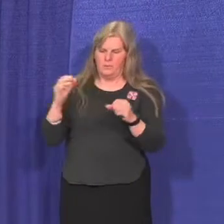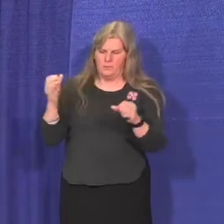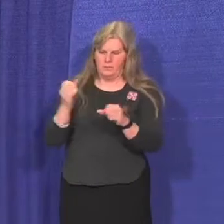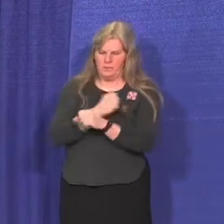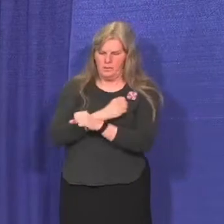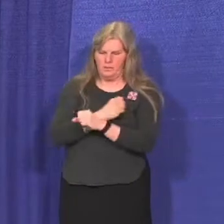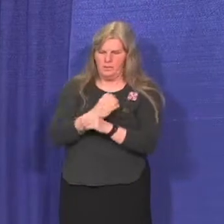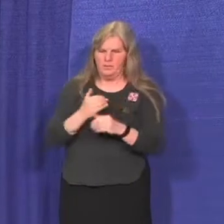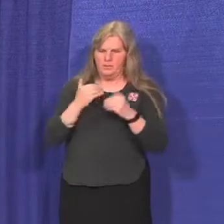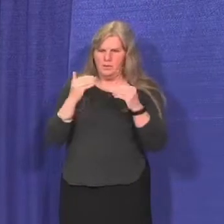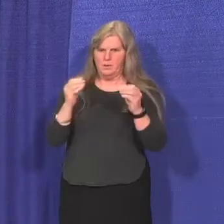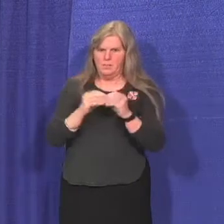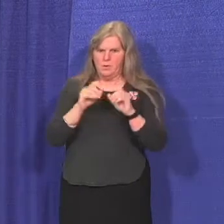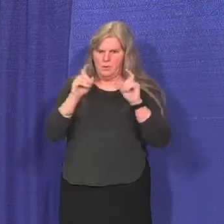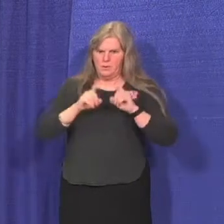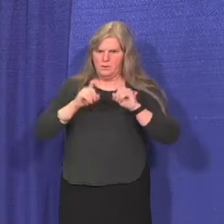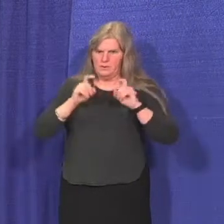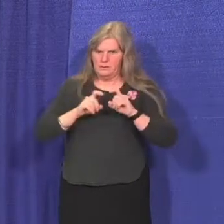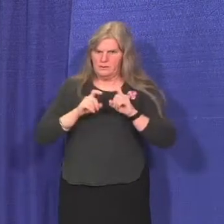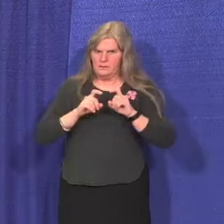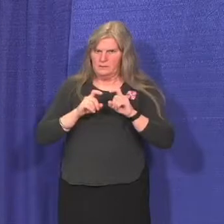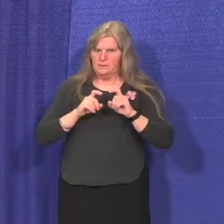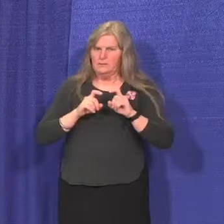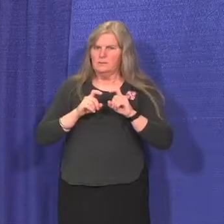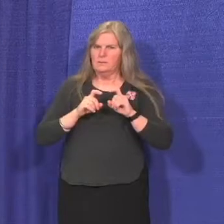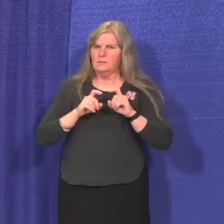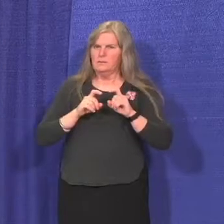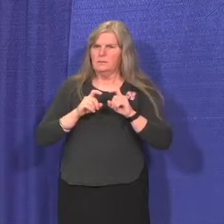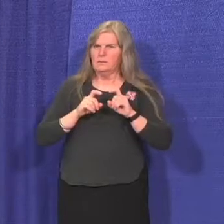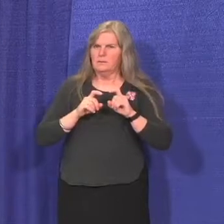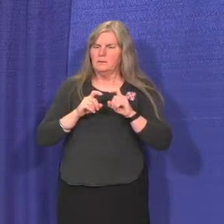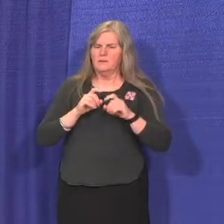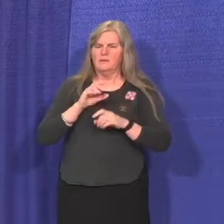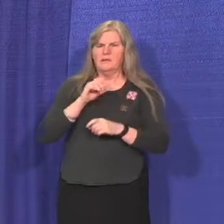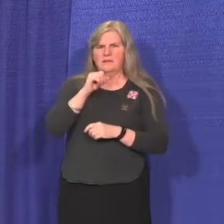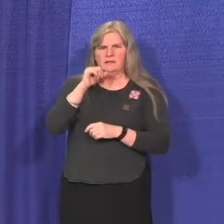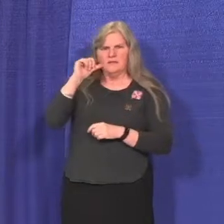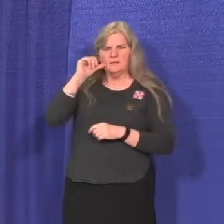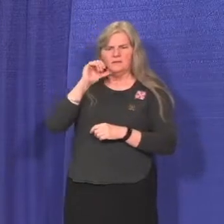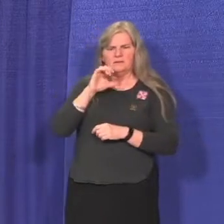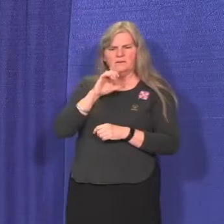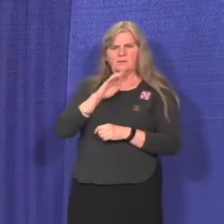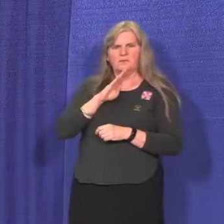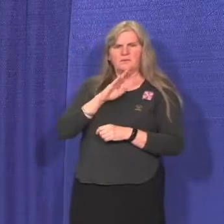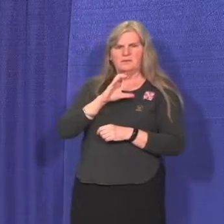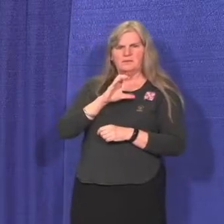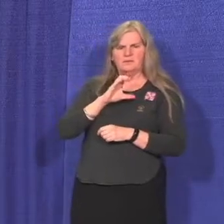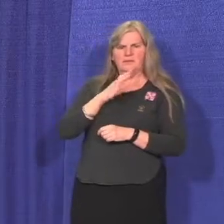Pat: To have a second question. I do, for the premier although Doctor Hanley is